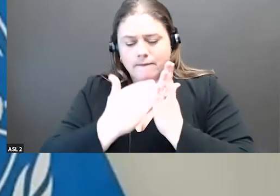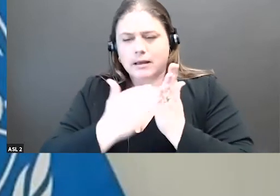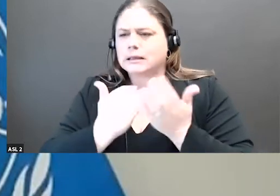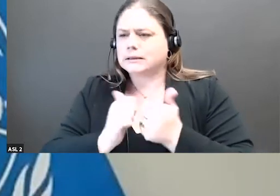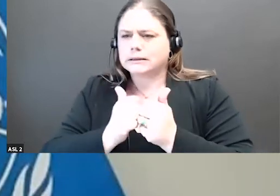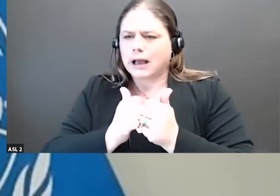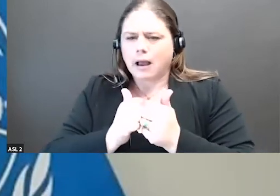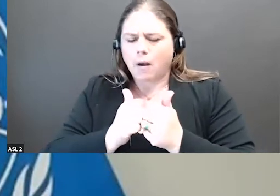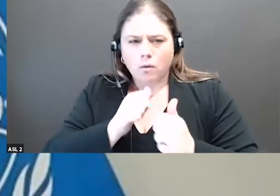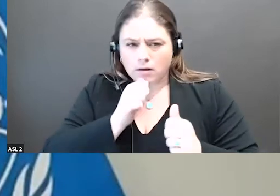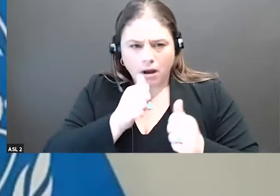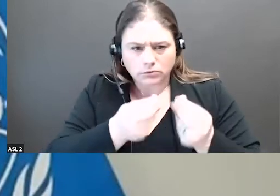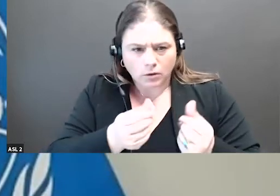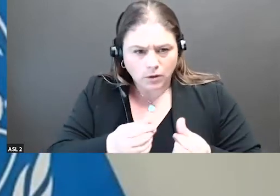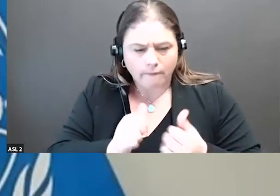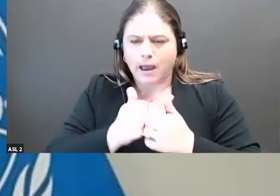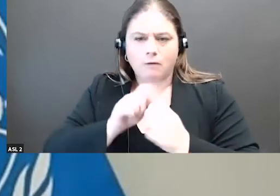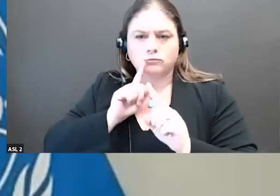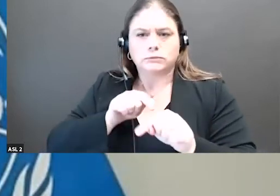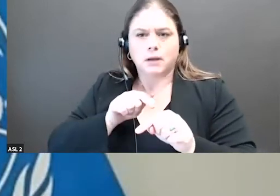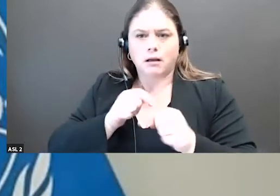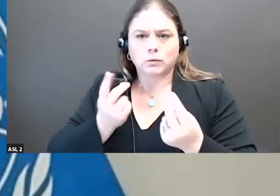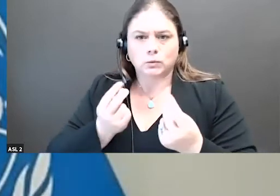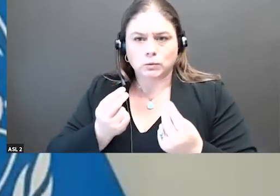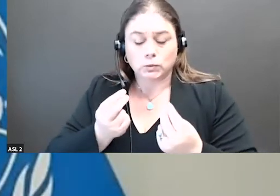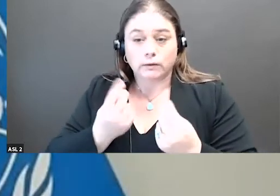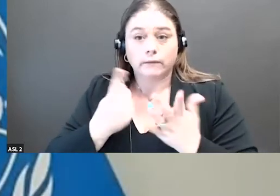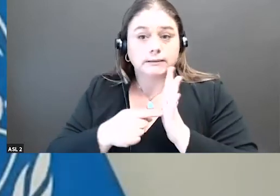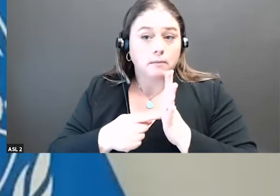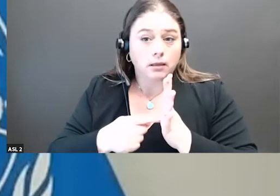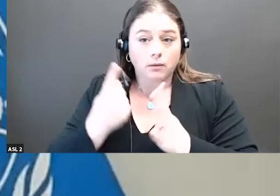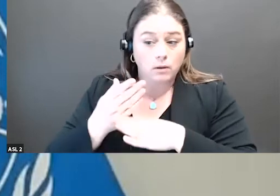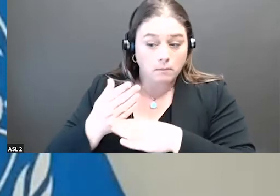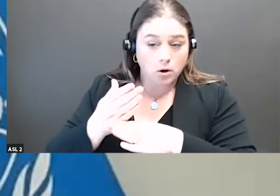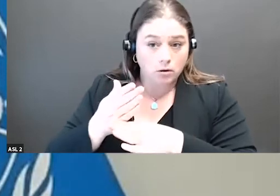specific policy issues. For example, one of your partner organizations, the Ontario Network of